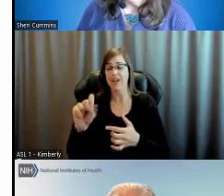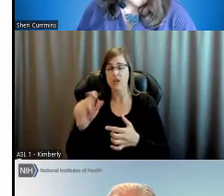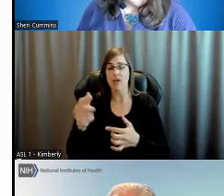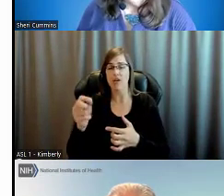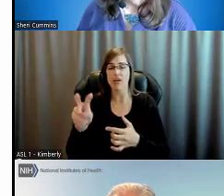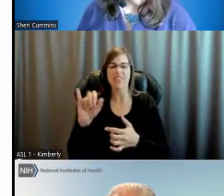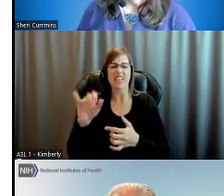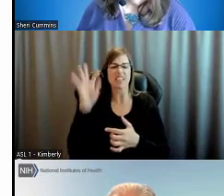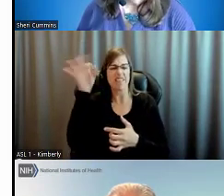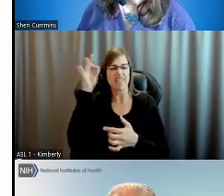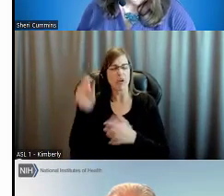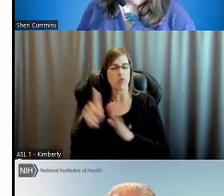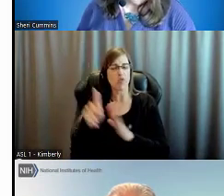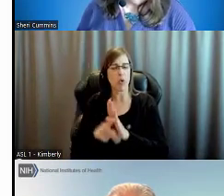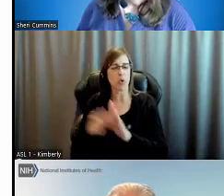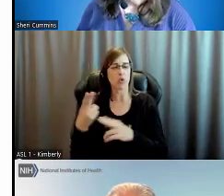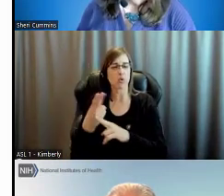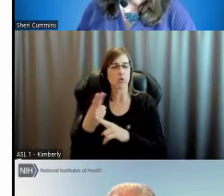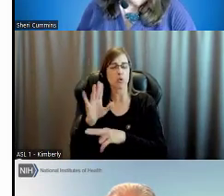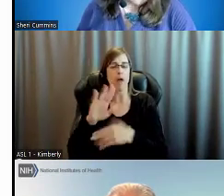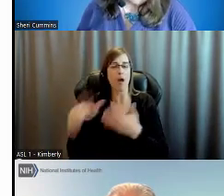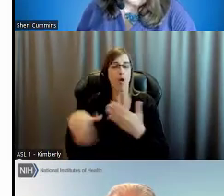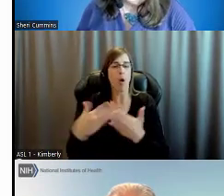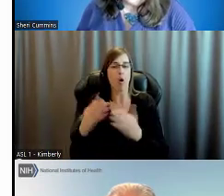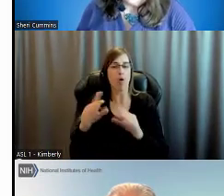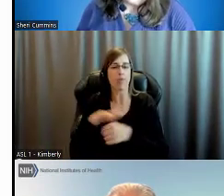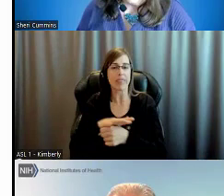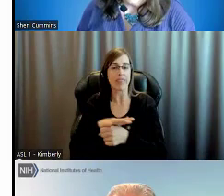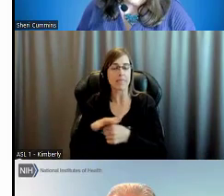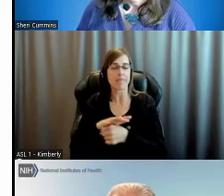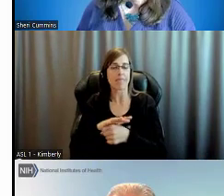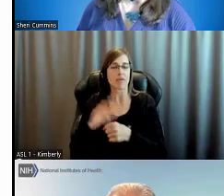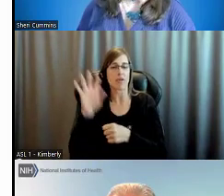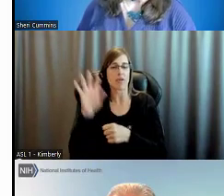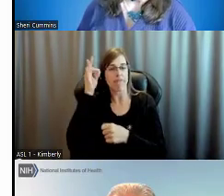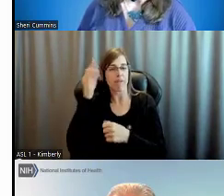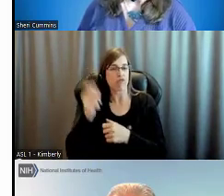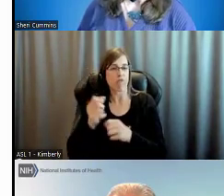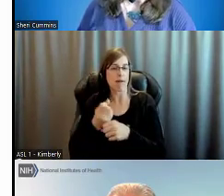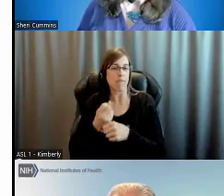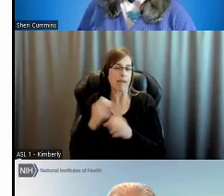by all of the domestic federal grantmaking agencies in the federal government.